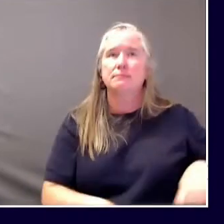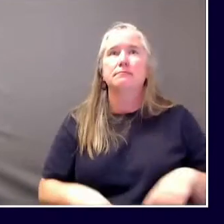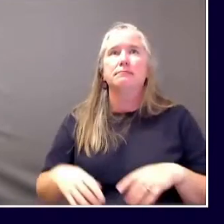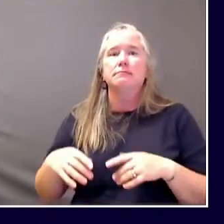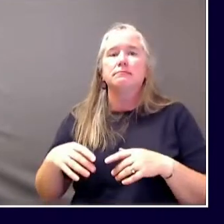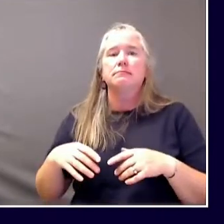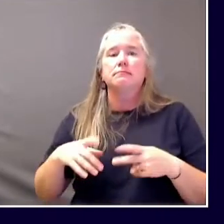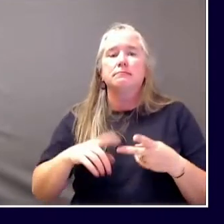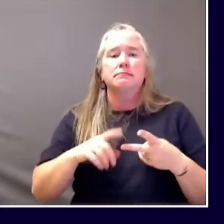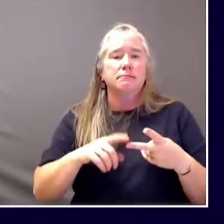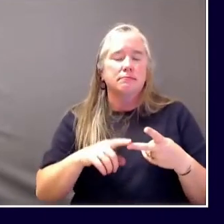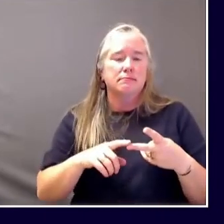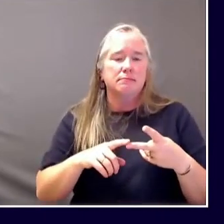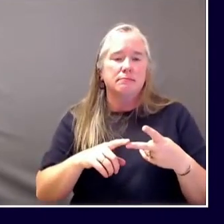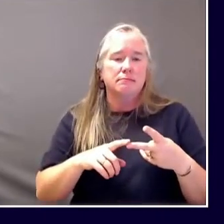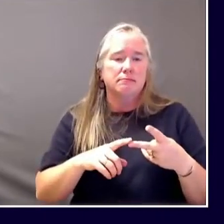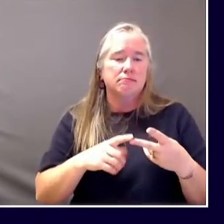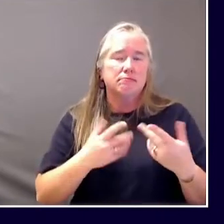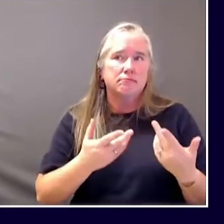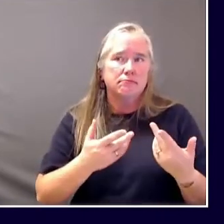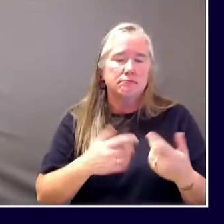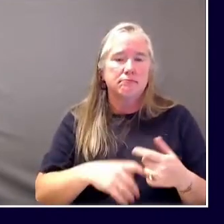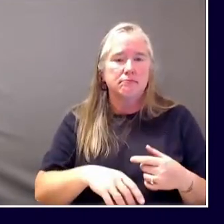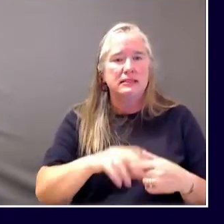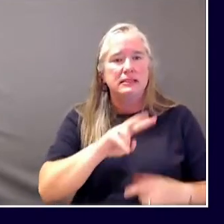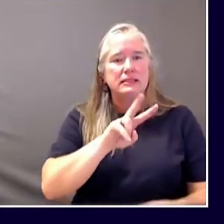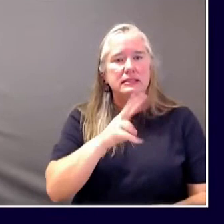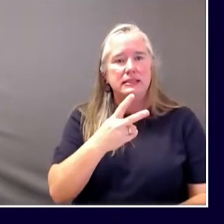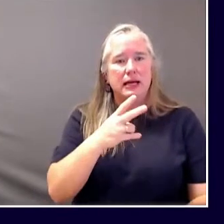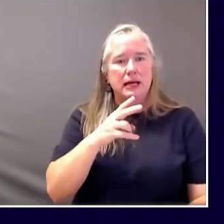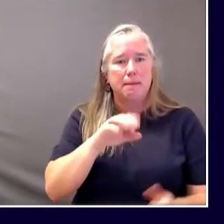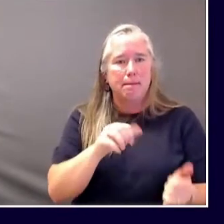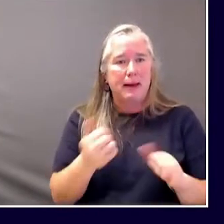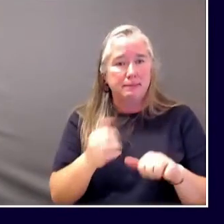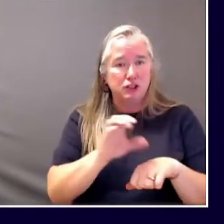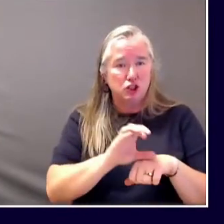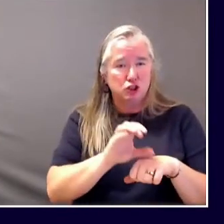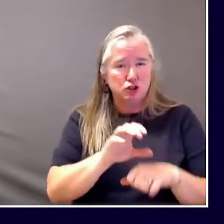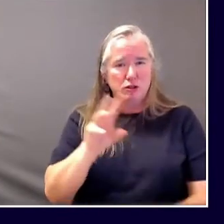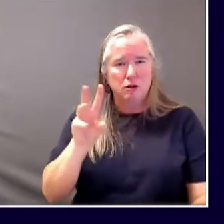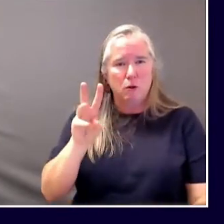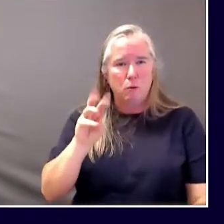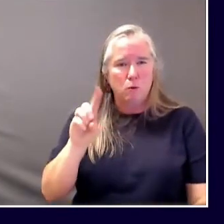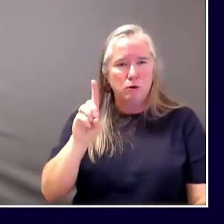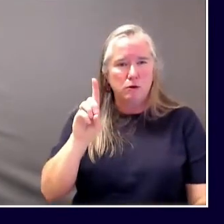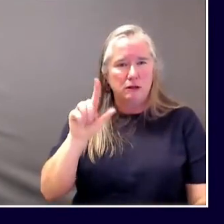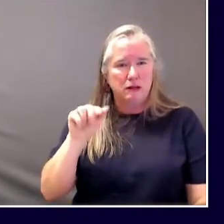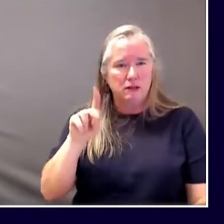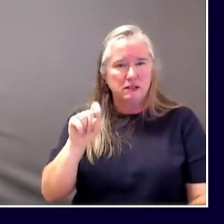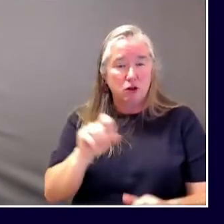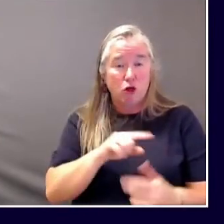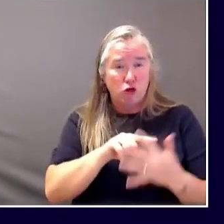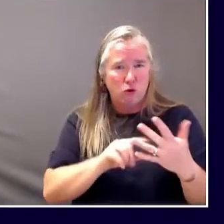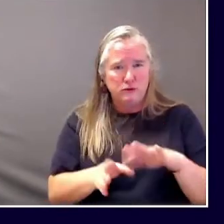the cases associated with se the second Baptist church or the